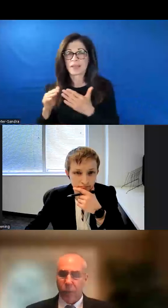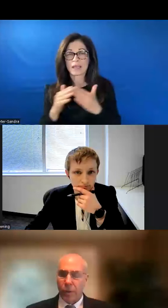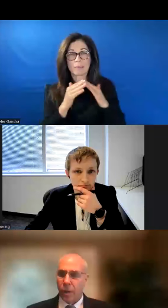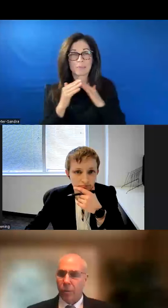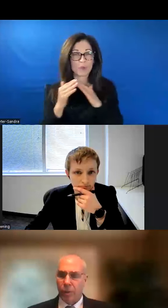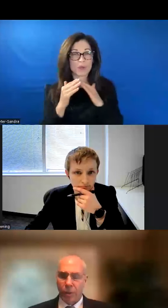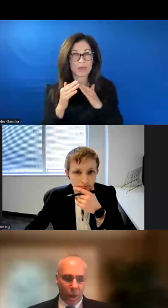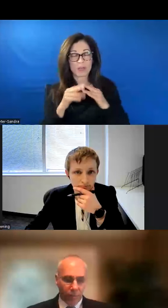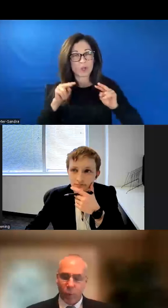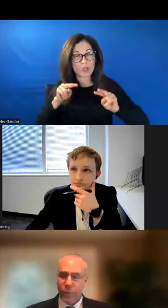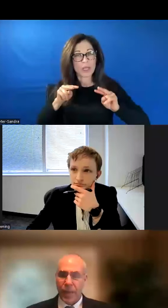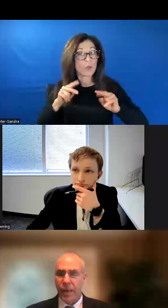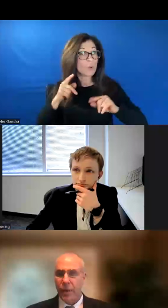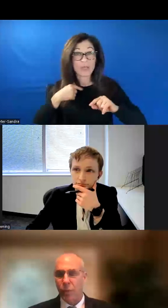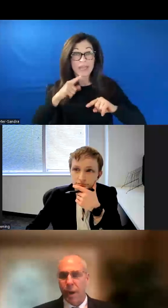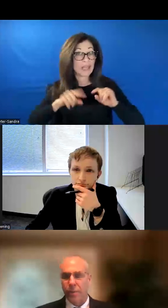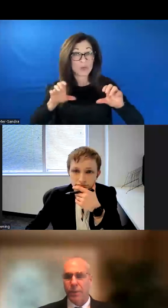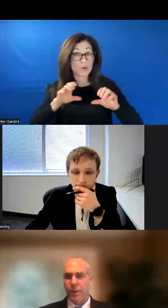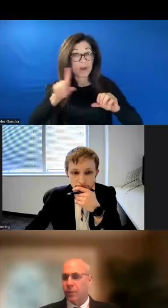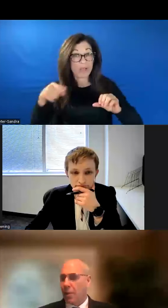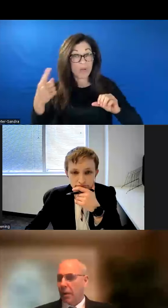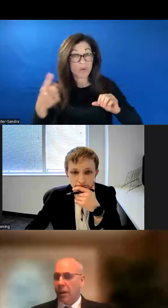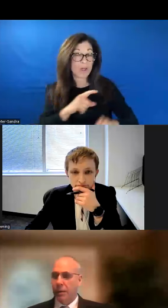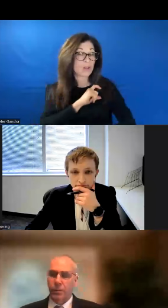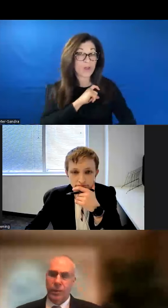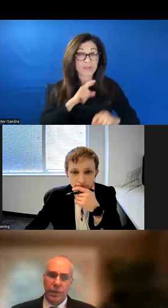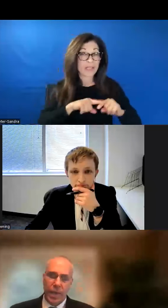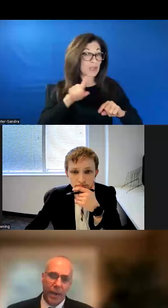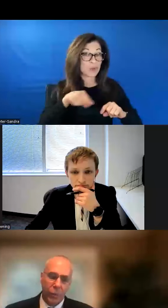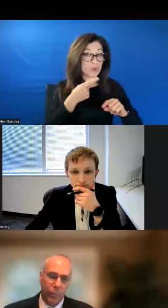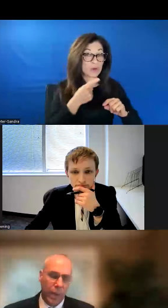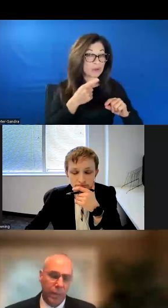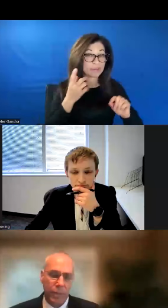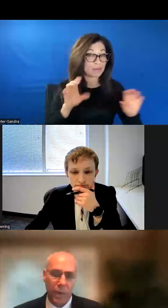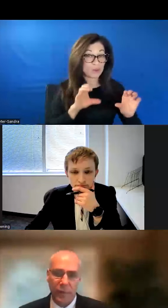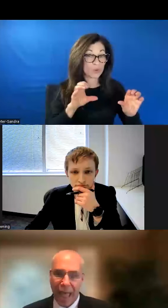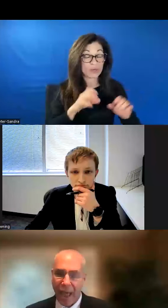DO IT ALONE. MENTAL HEALTH SERVICES AND